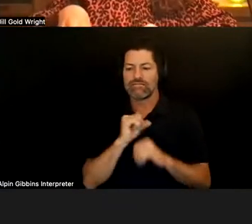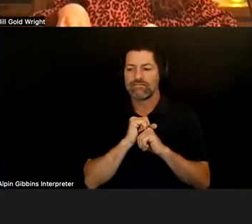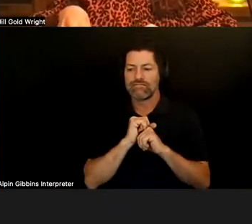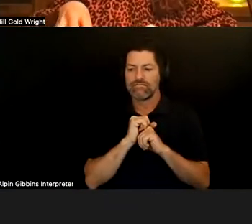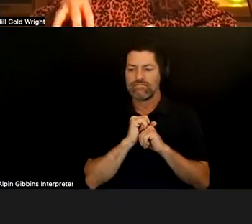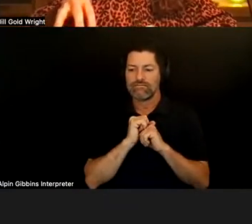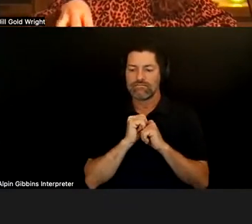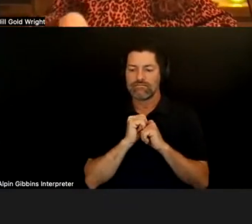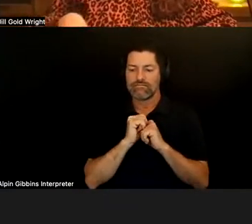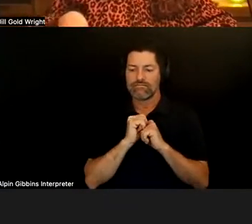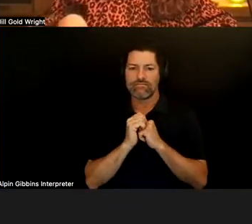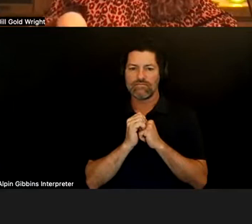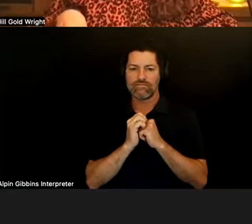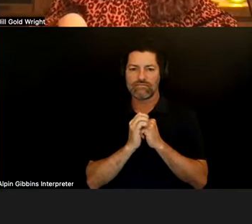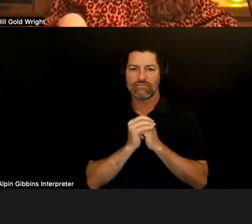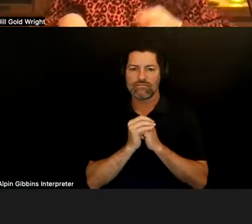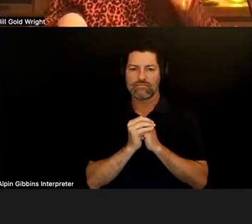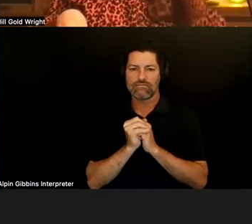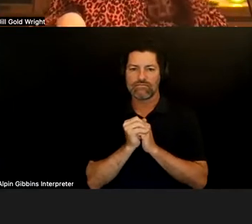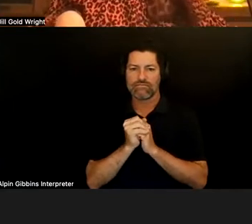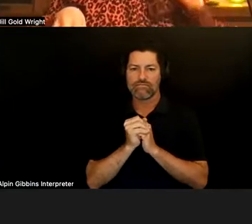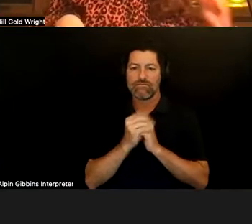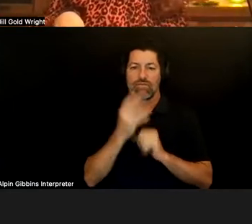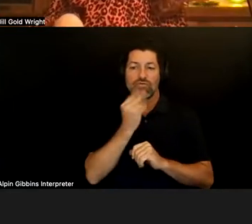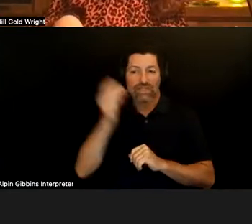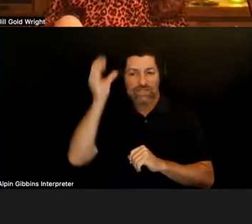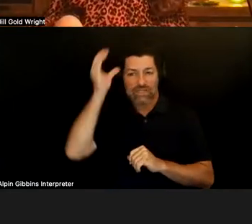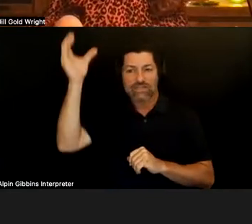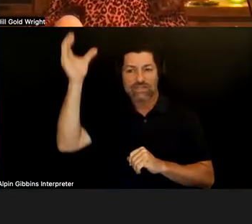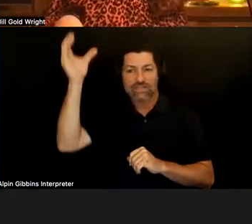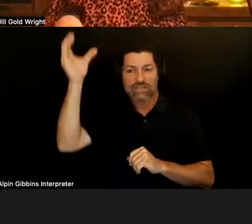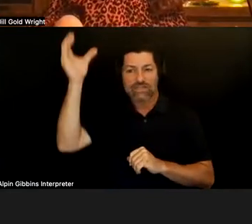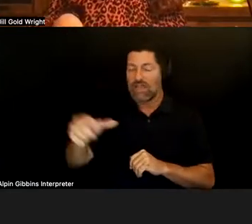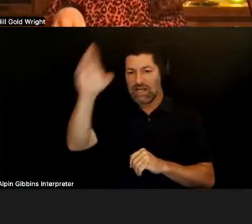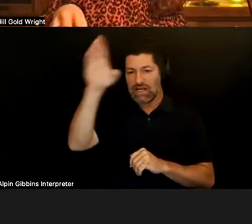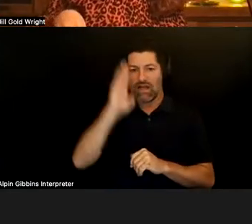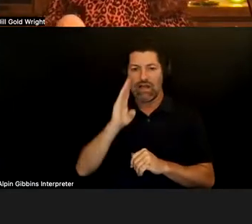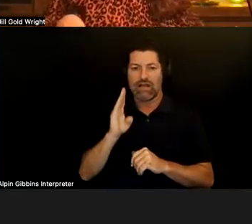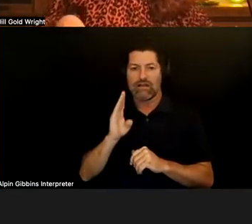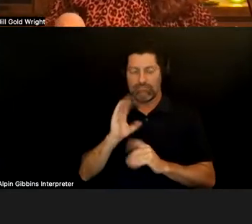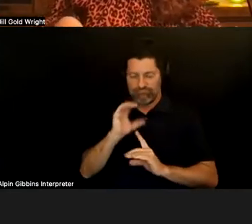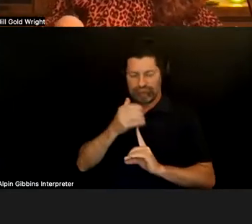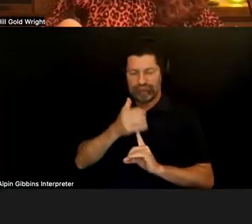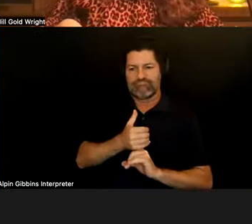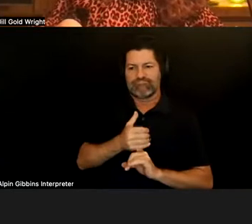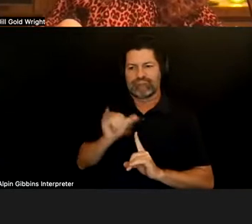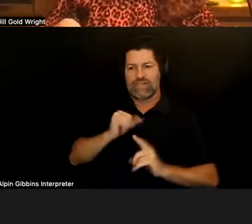20:27:31 there's no concept in Judaism that God has ever taken a form, a human form more